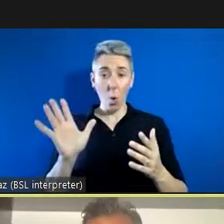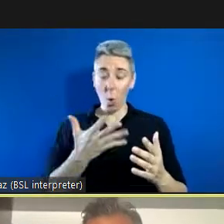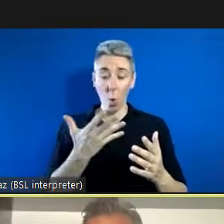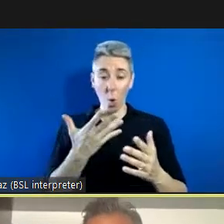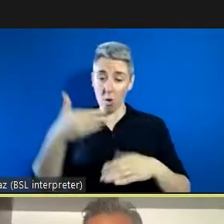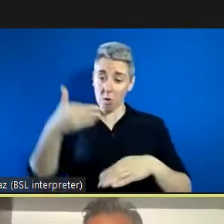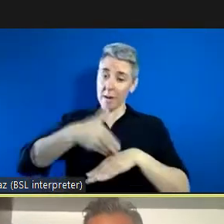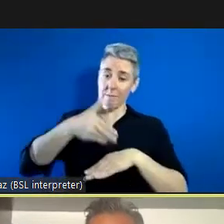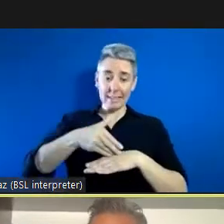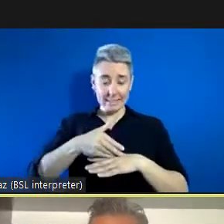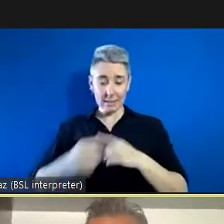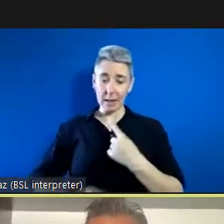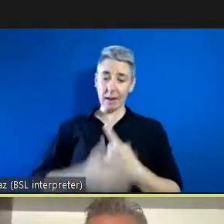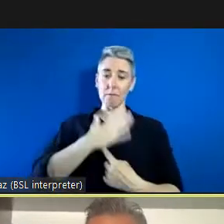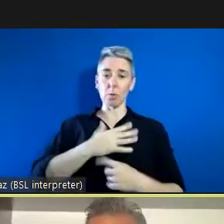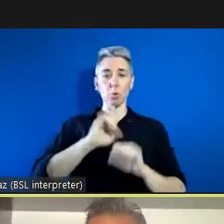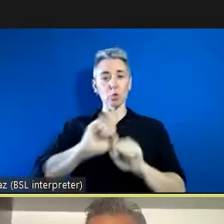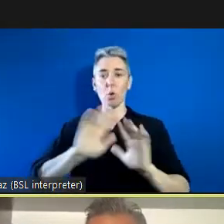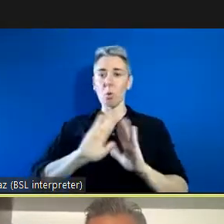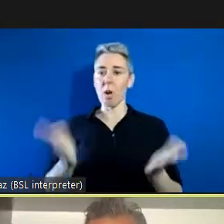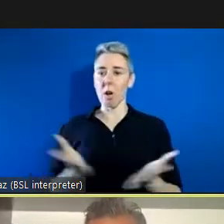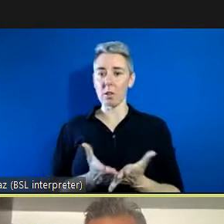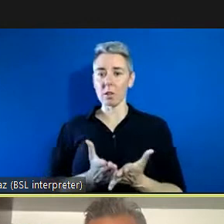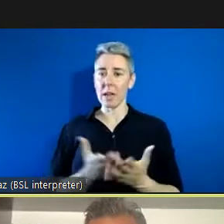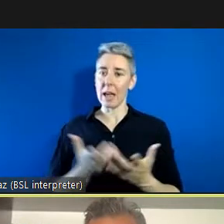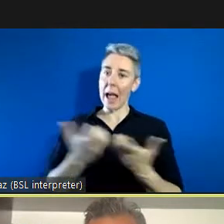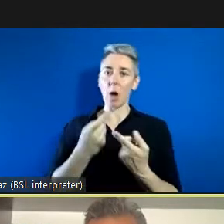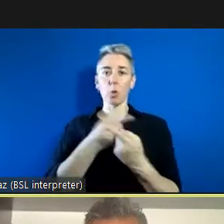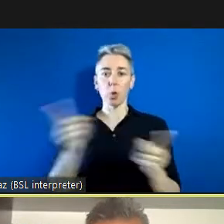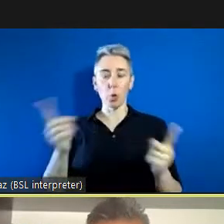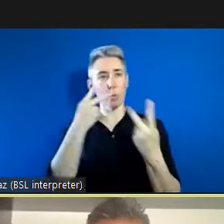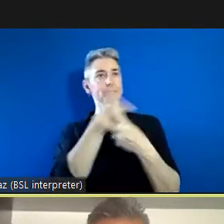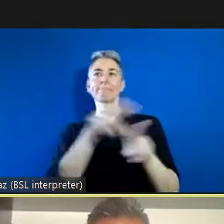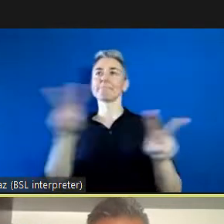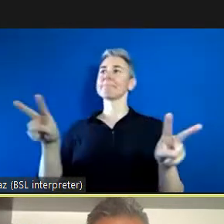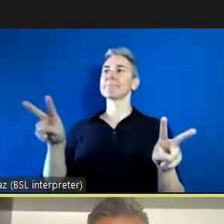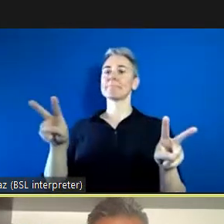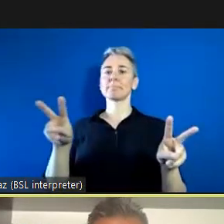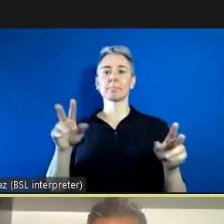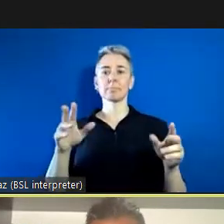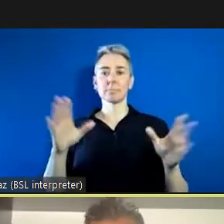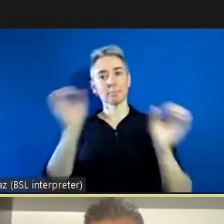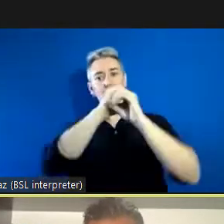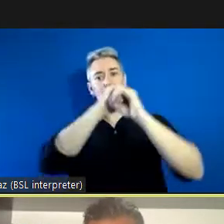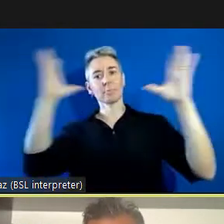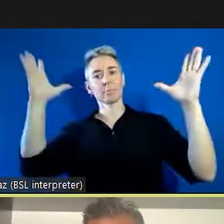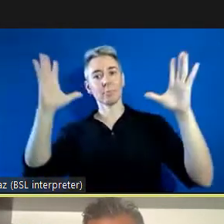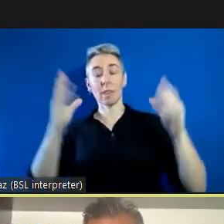and what the window to your world looks like. Some of us, of course, have more power in that